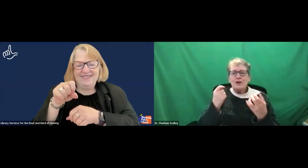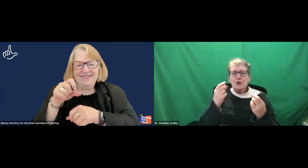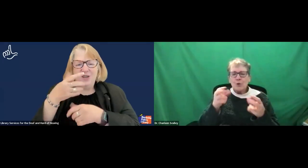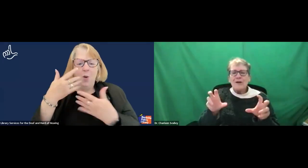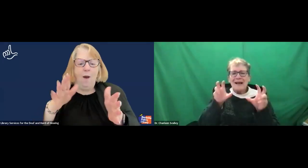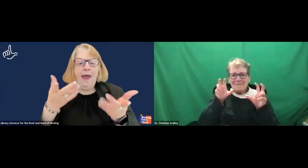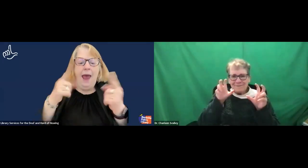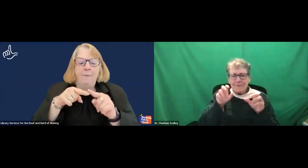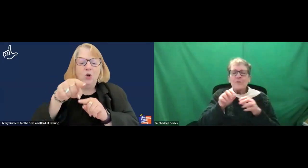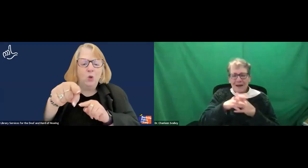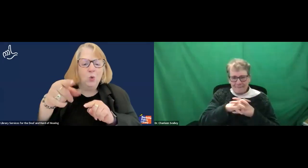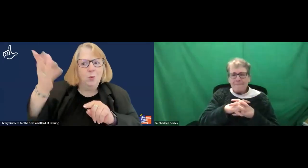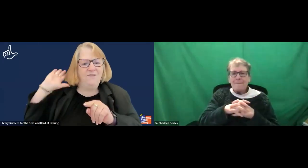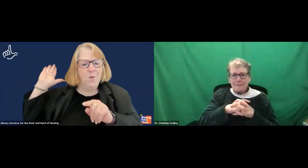invest into the-- into the community.